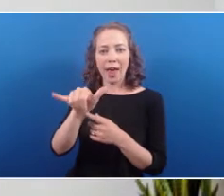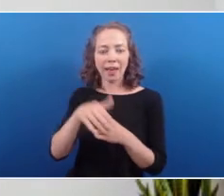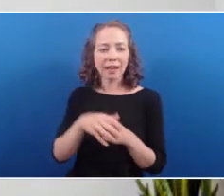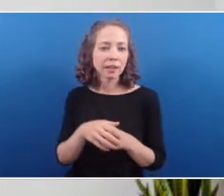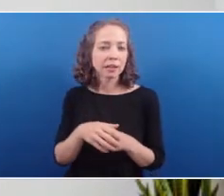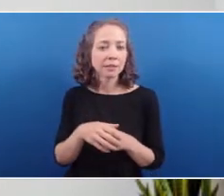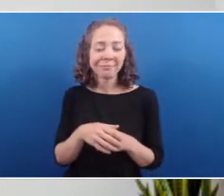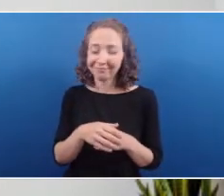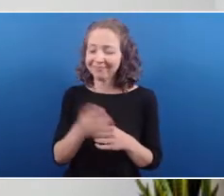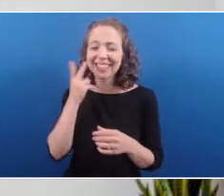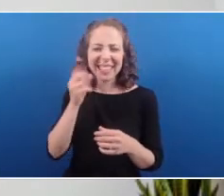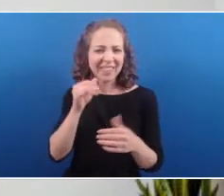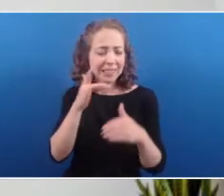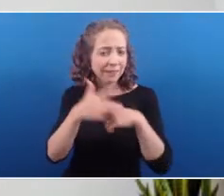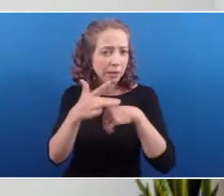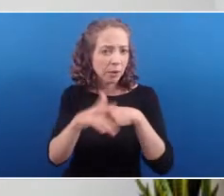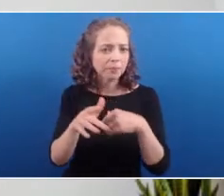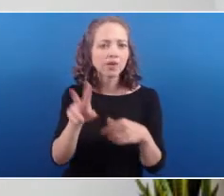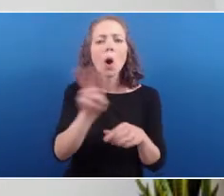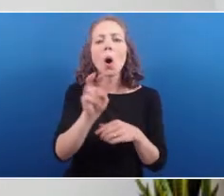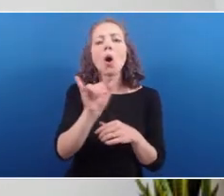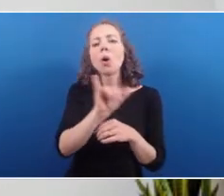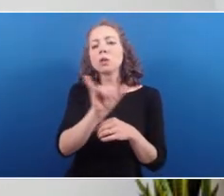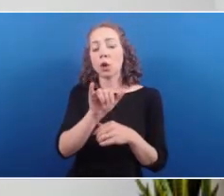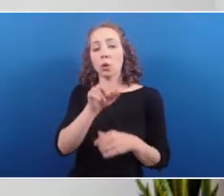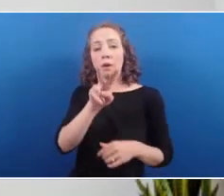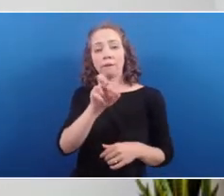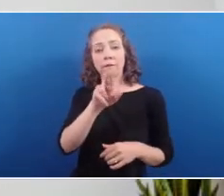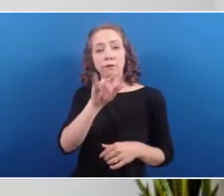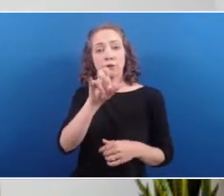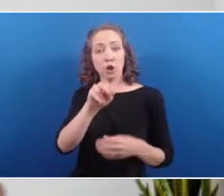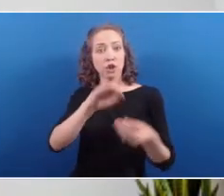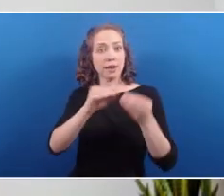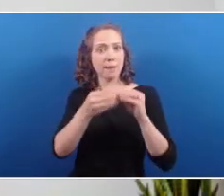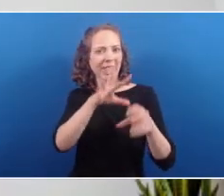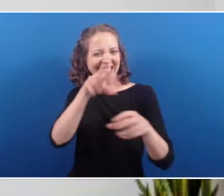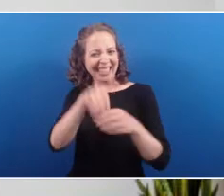We also give the version numbers in the sway so you know when you should be expecting to see it.